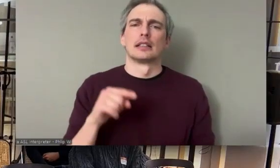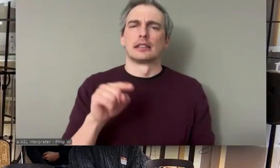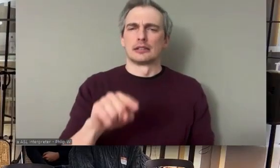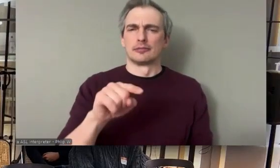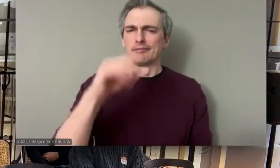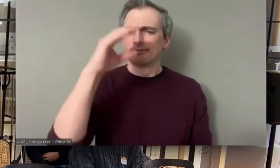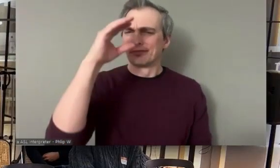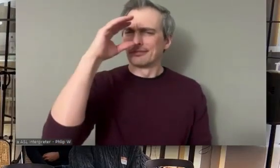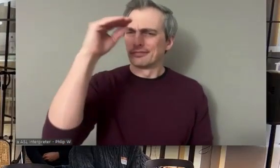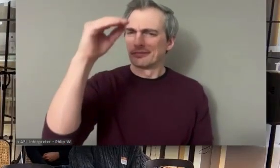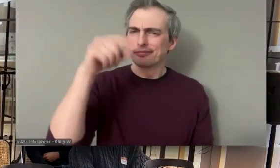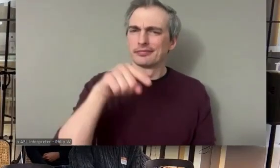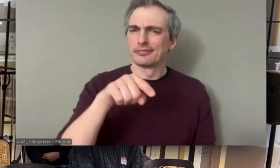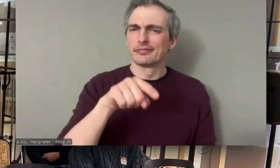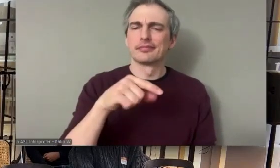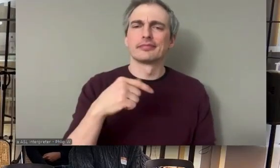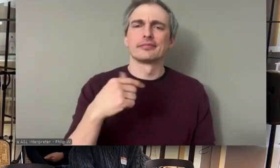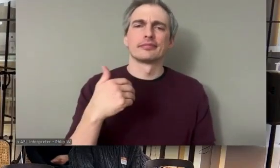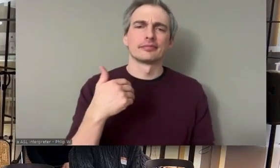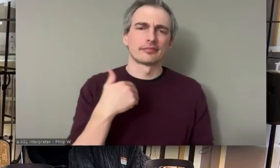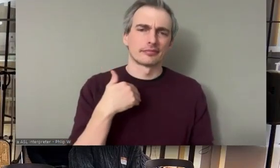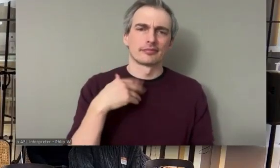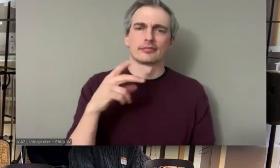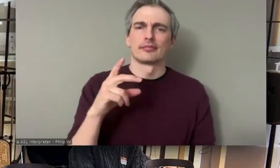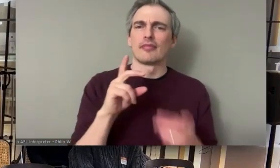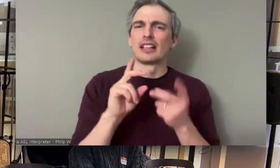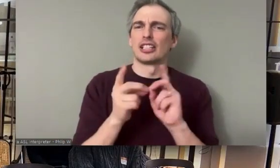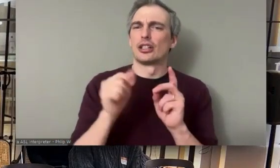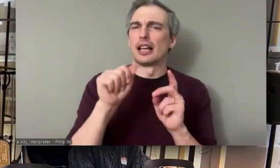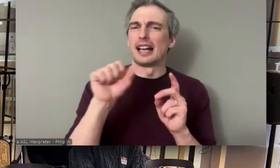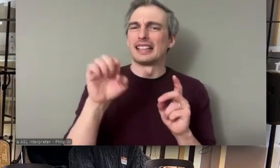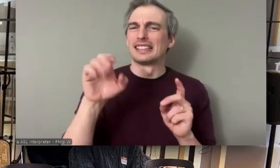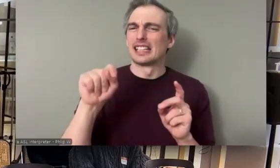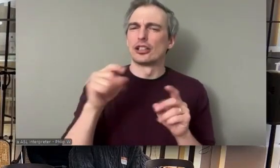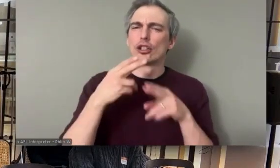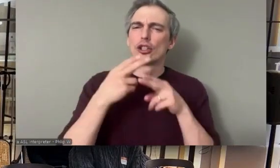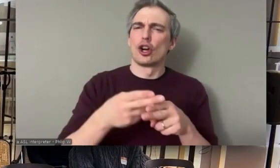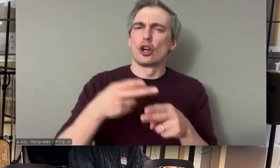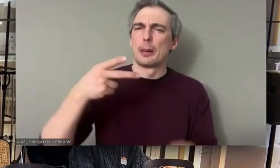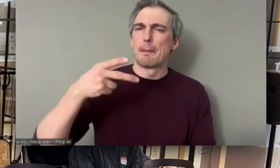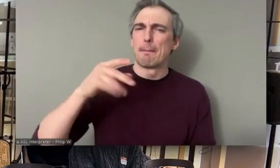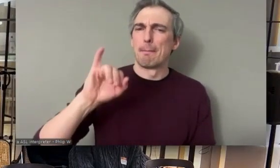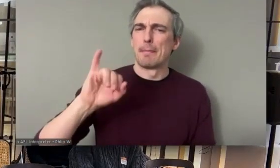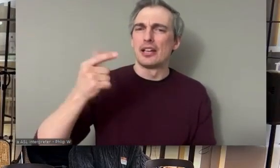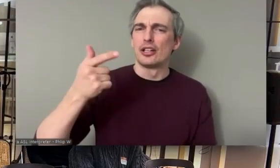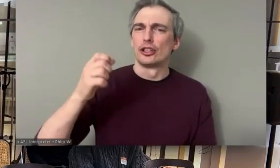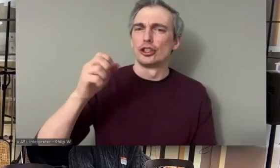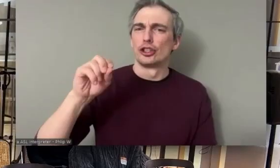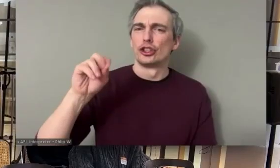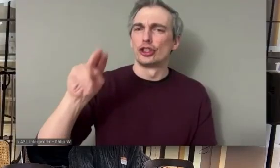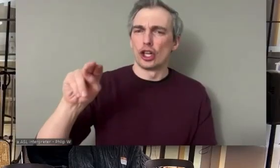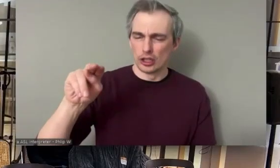a digital asset called Pigeon. I think the creator user name was Pigeon.